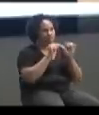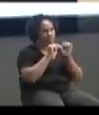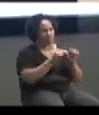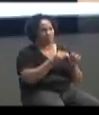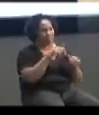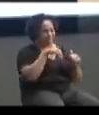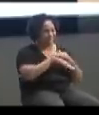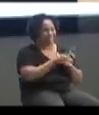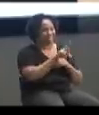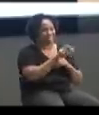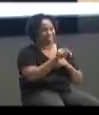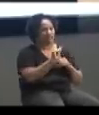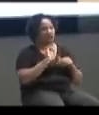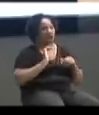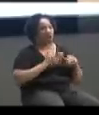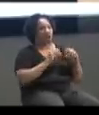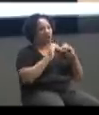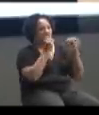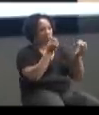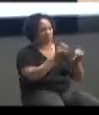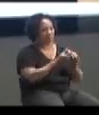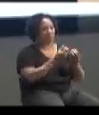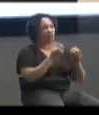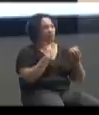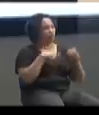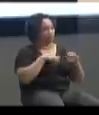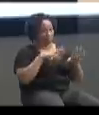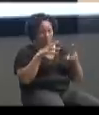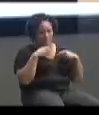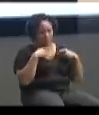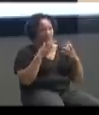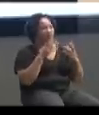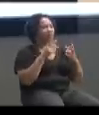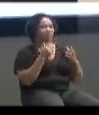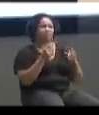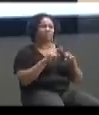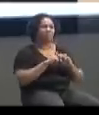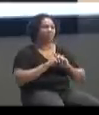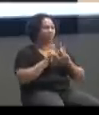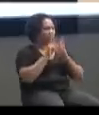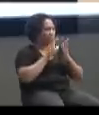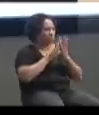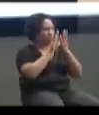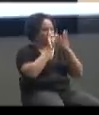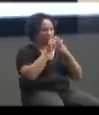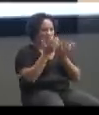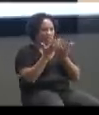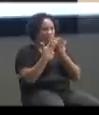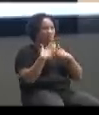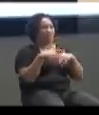OUR WORK FORCE AND ORGANIZATION, WE HAVE ADOPTED AND INTEGRATED